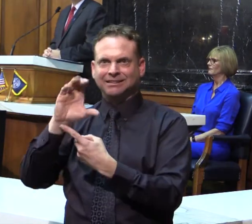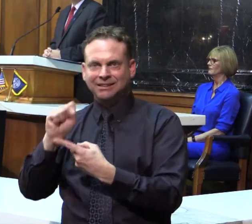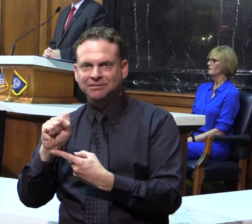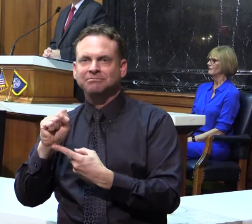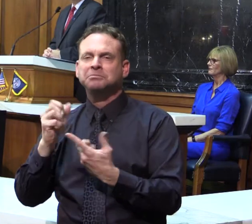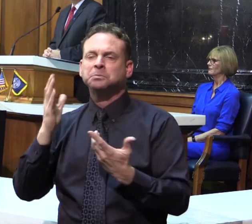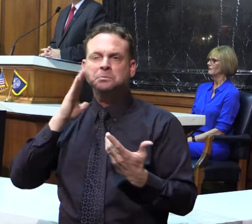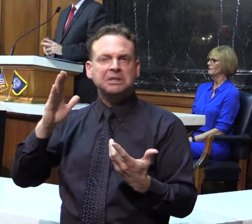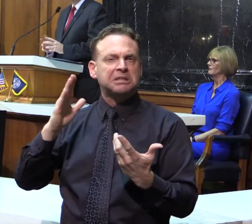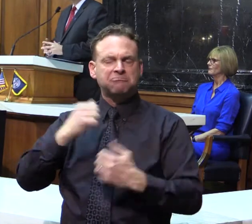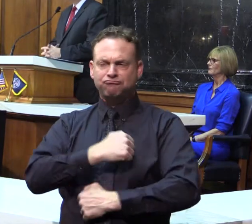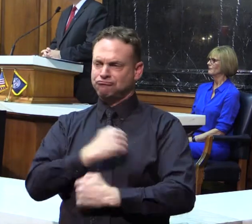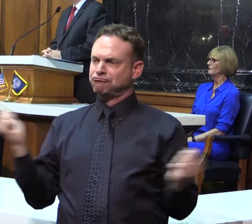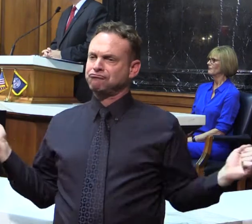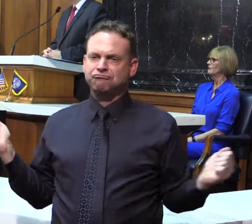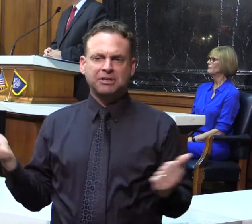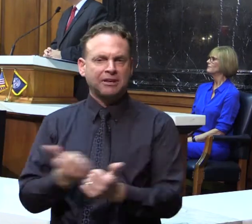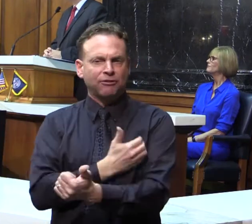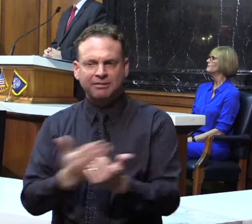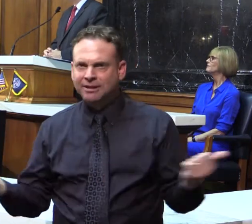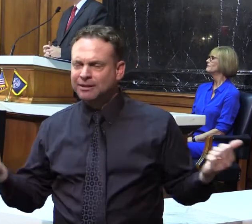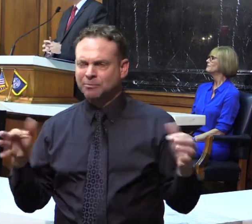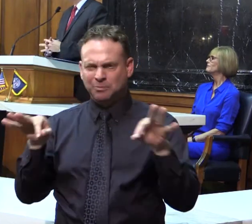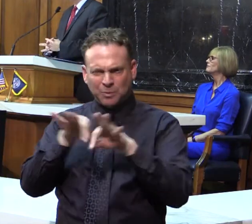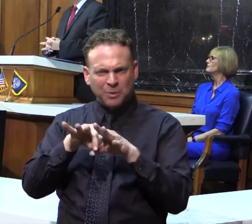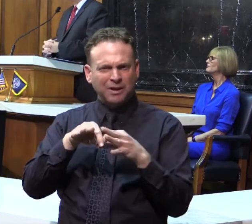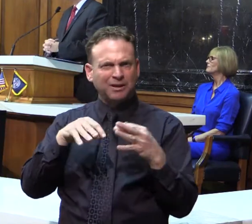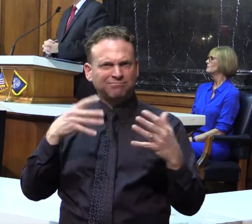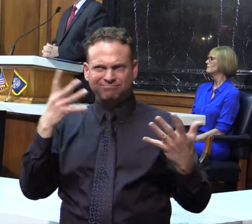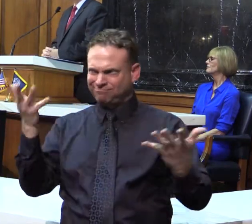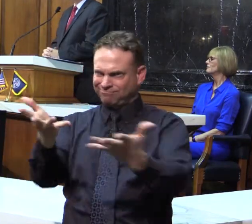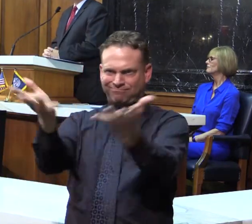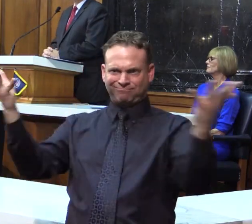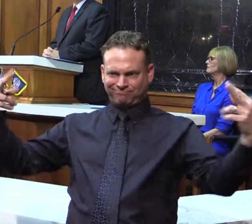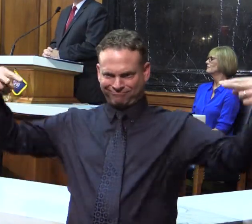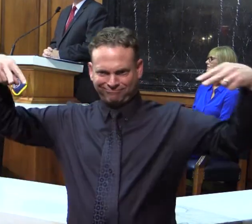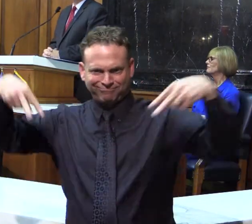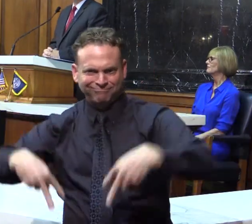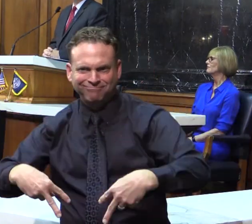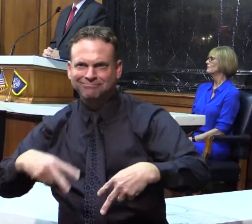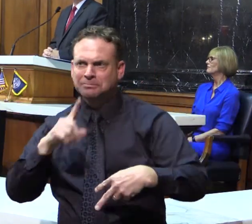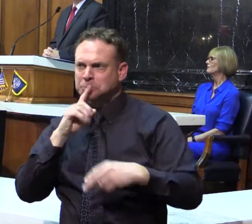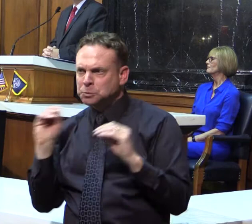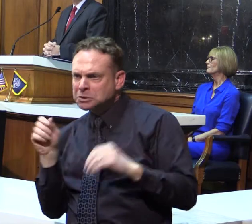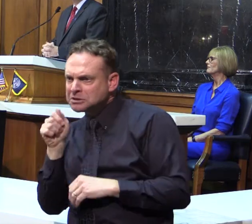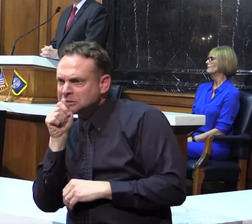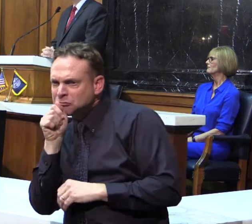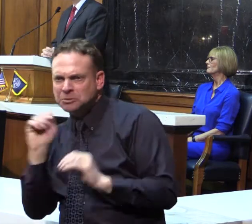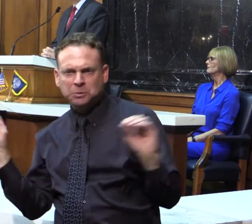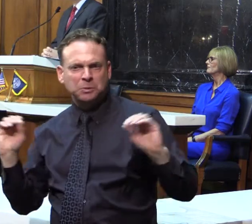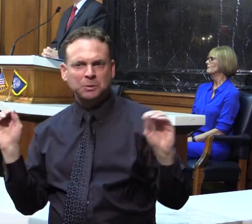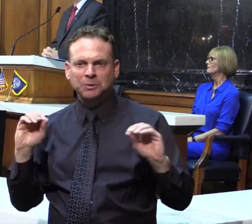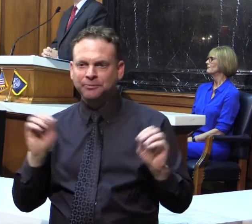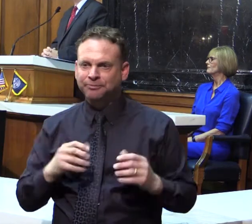And, let’s not forget the thousands of case-workers on the front lines who are engaged 24 hours